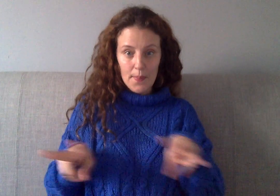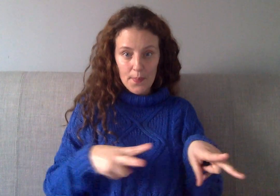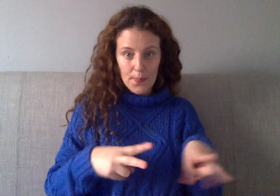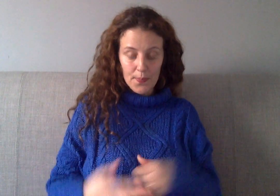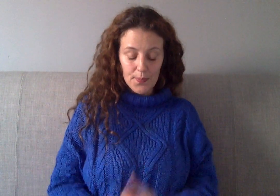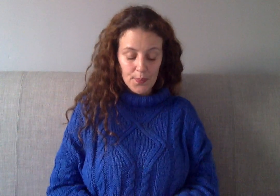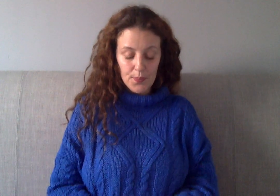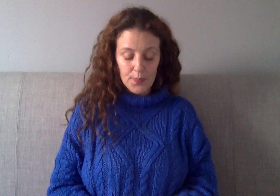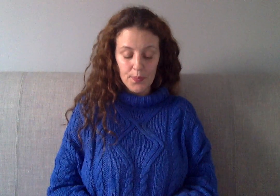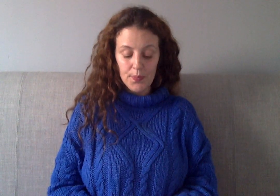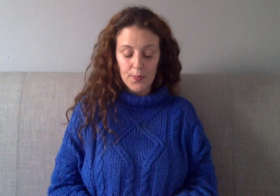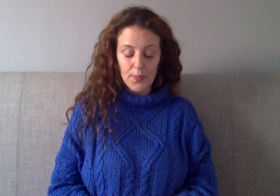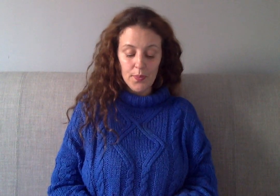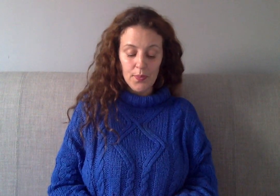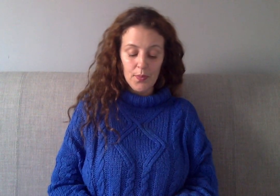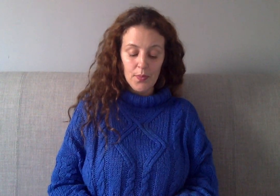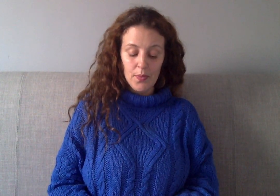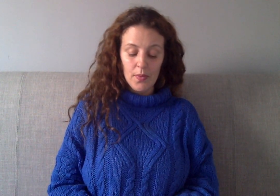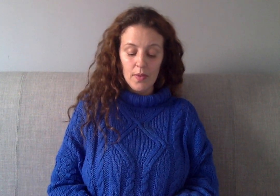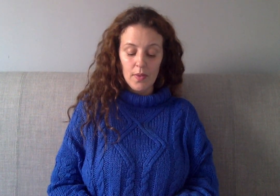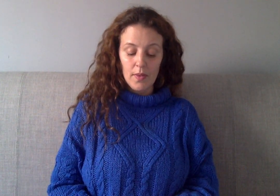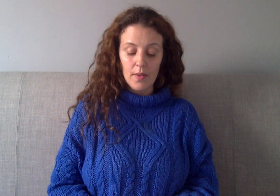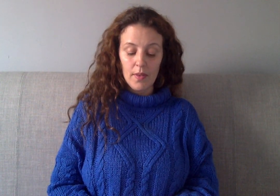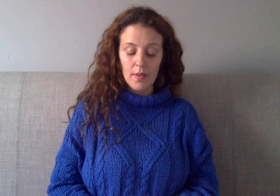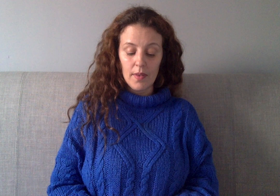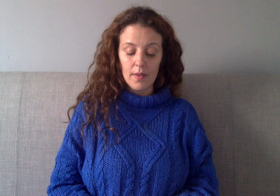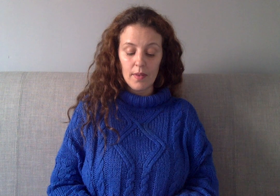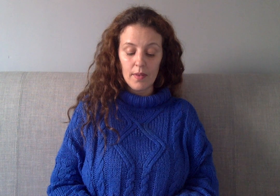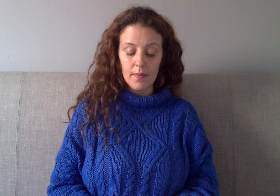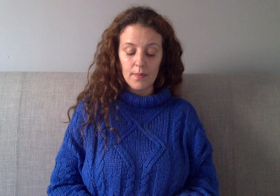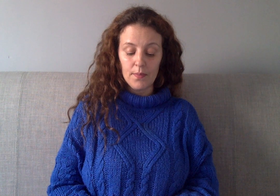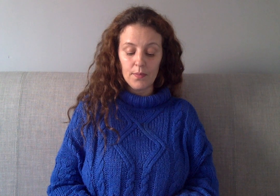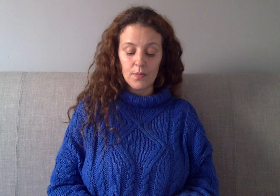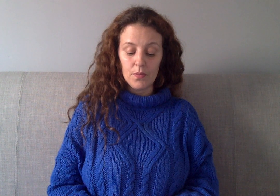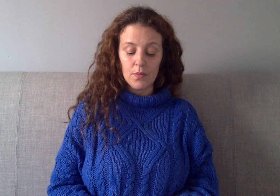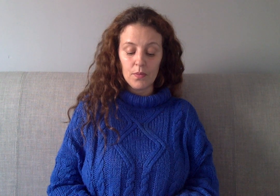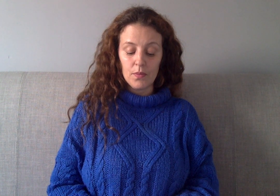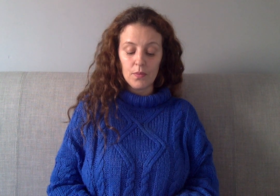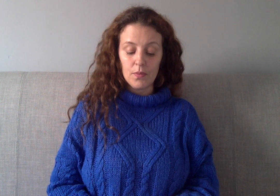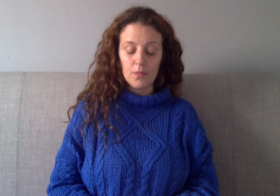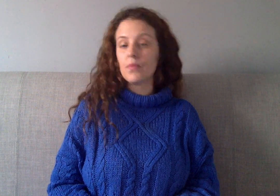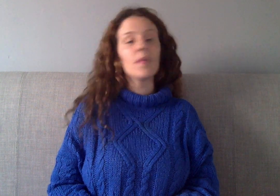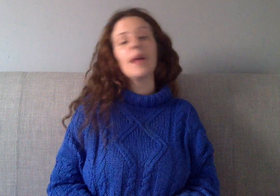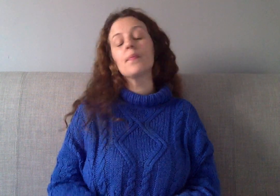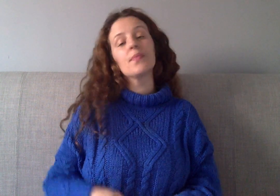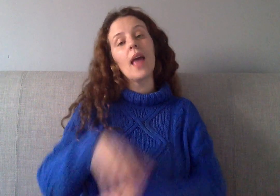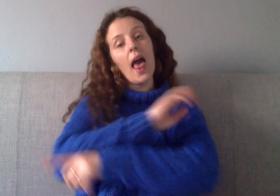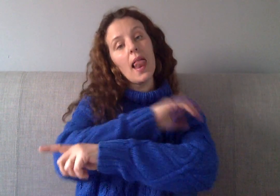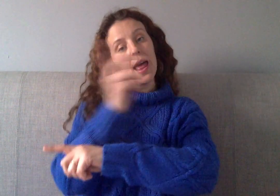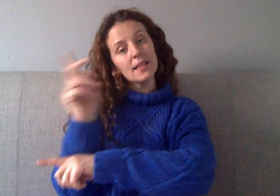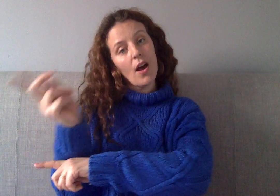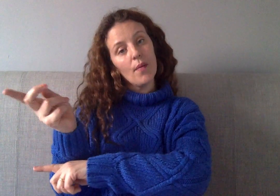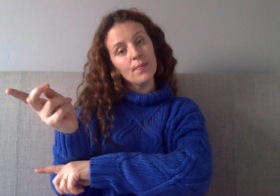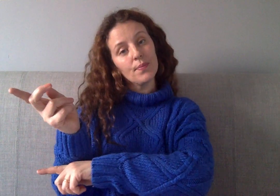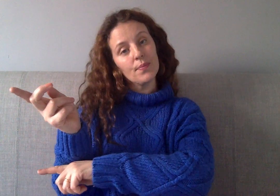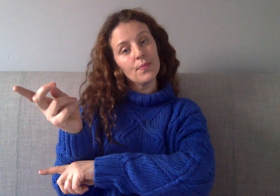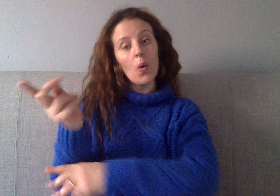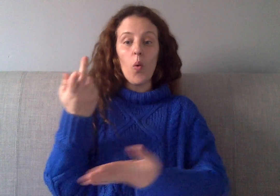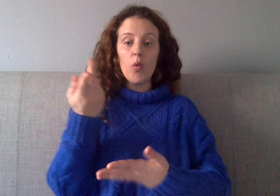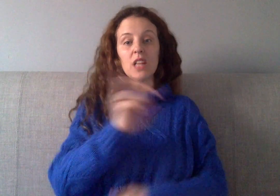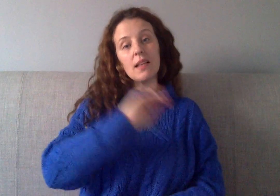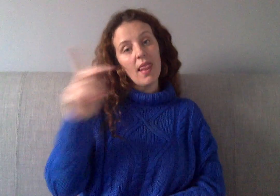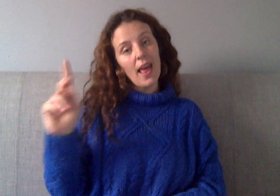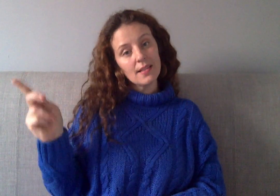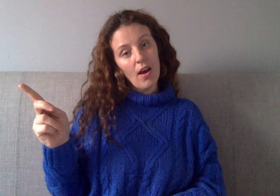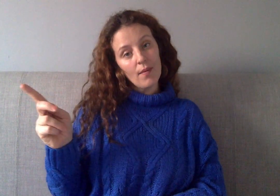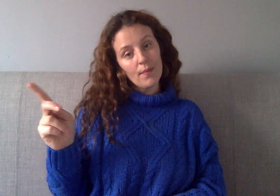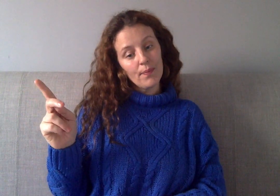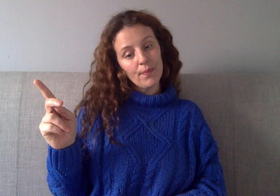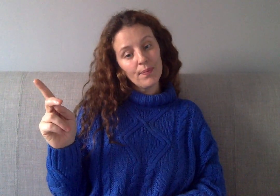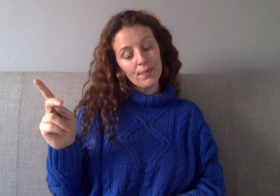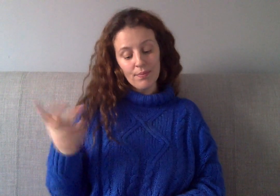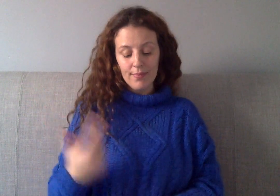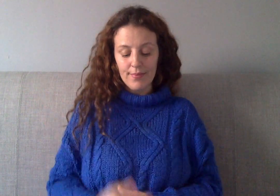LATER